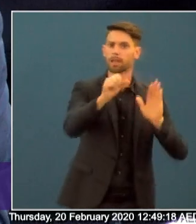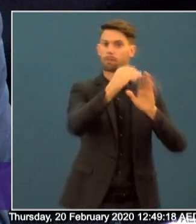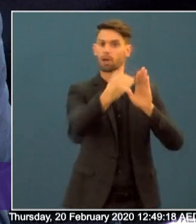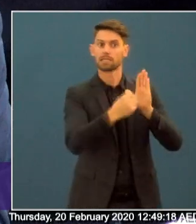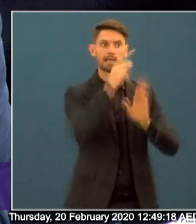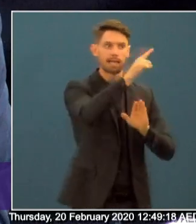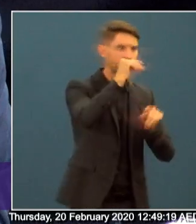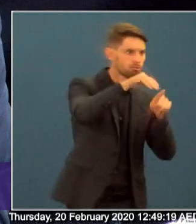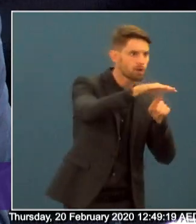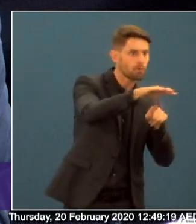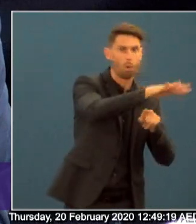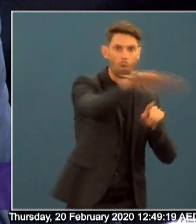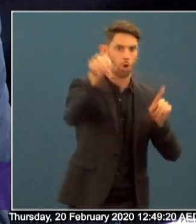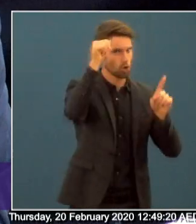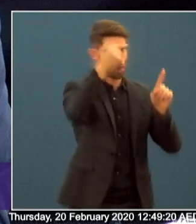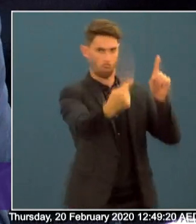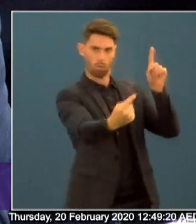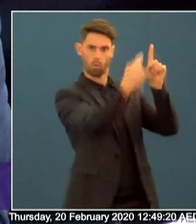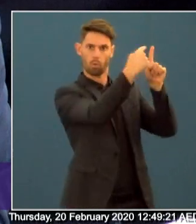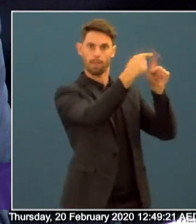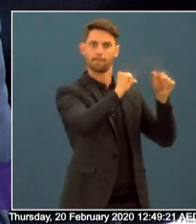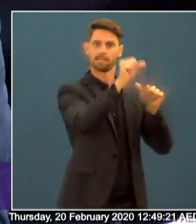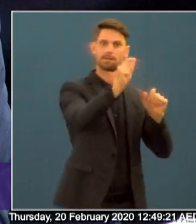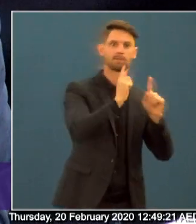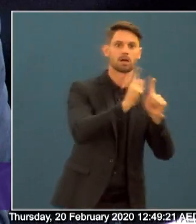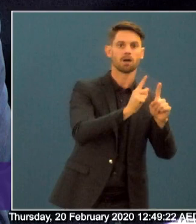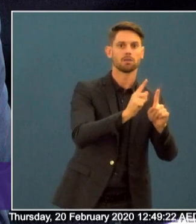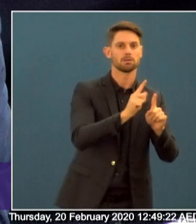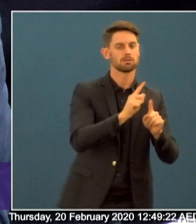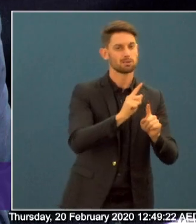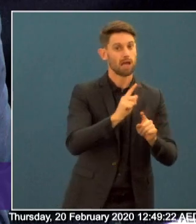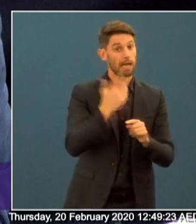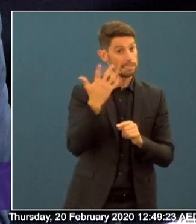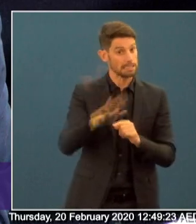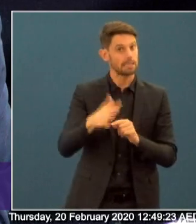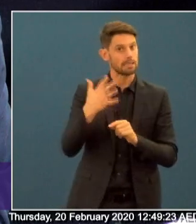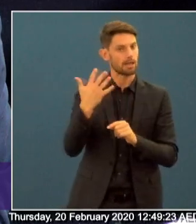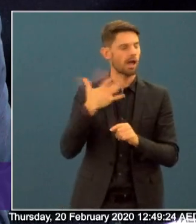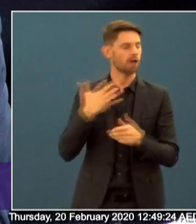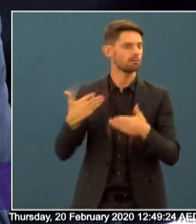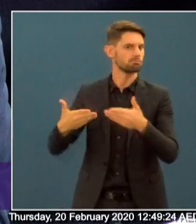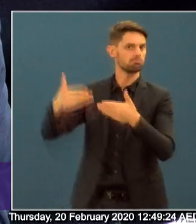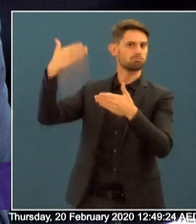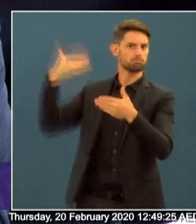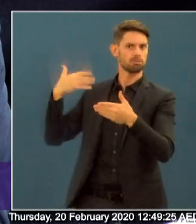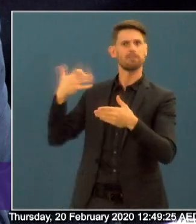And I think one of the recommendations from a previous National Roundtable on intellectual disability